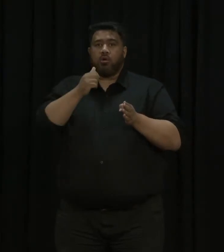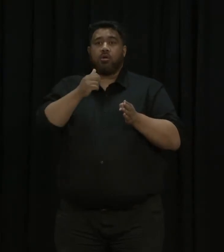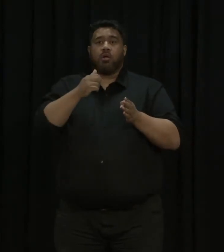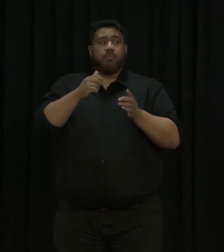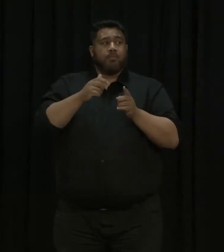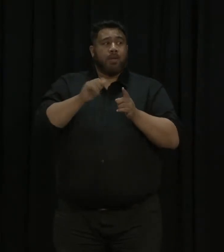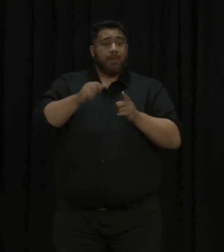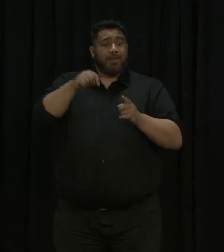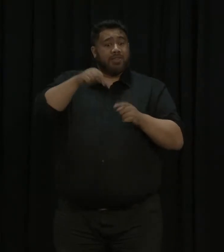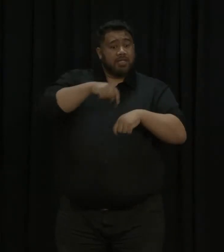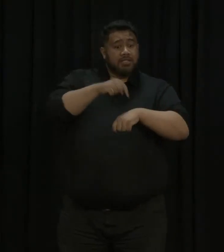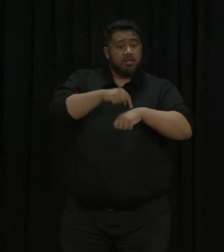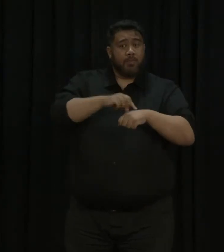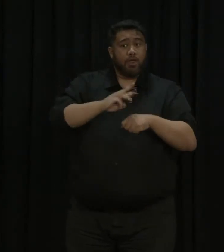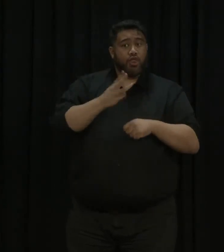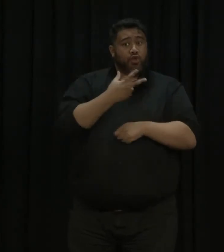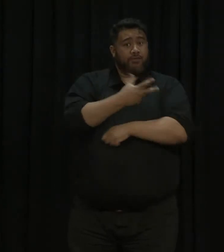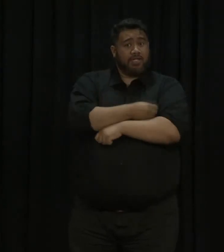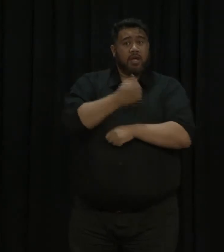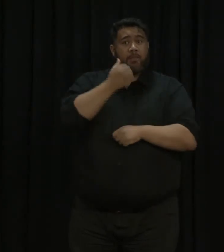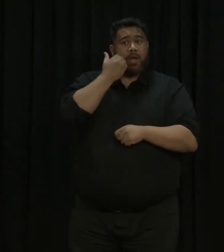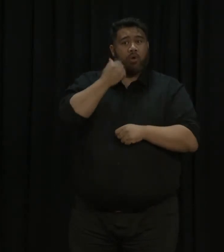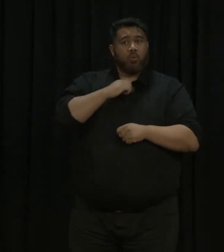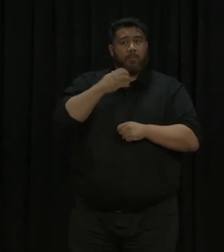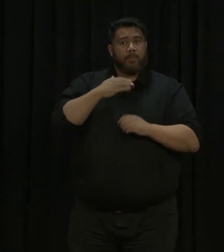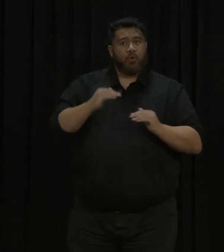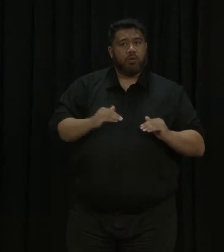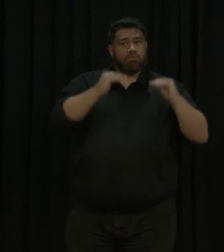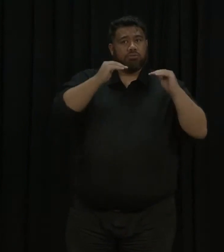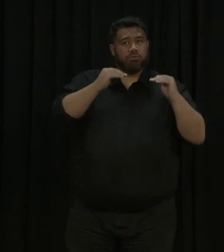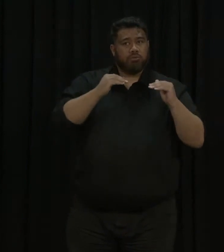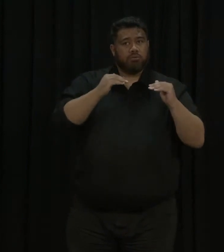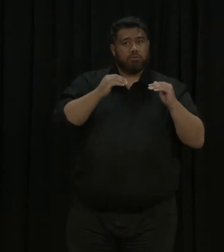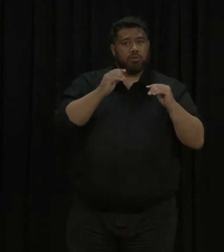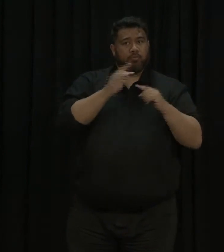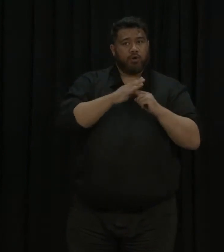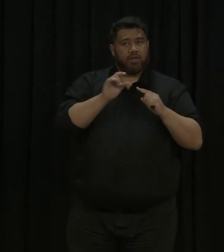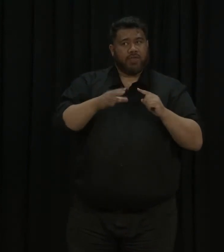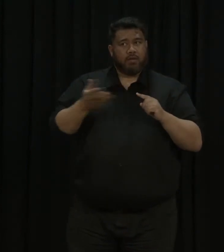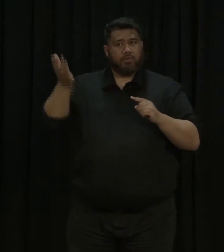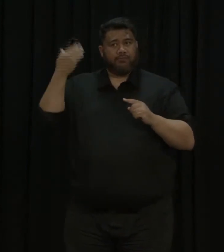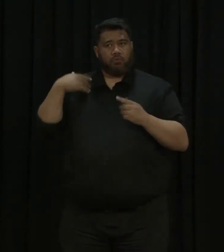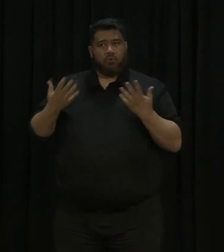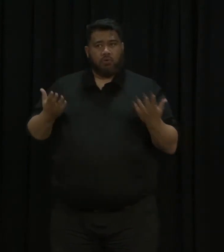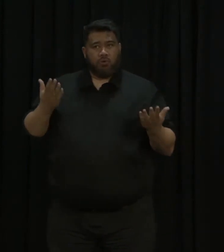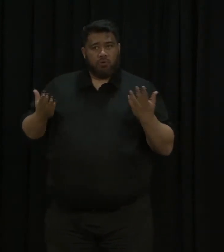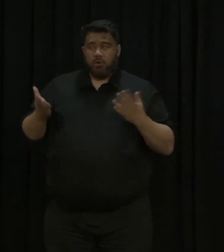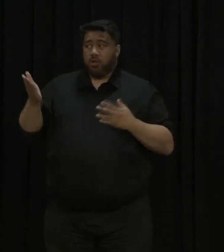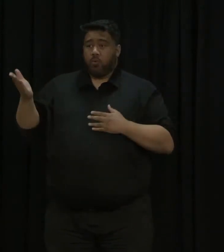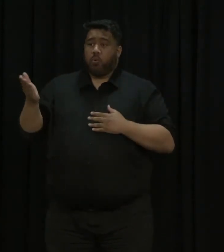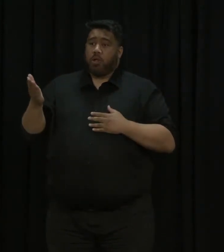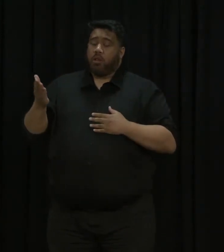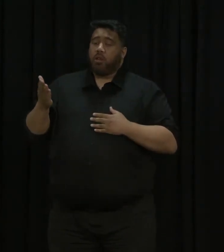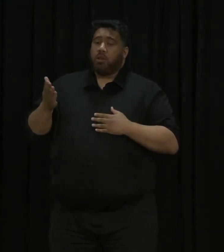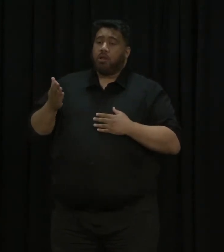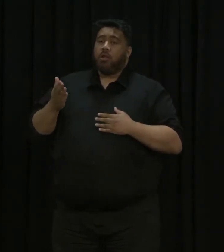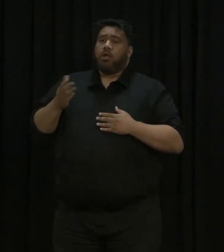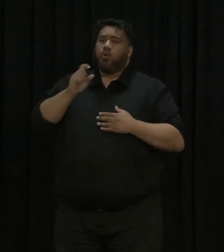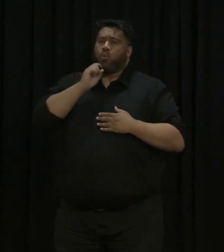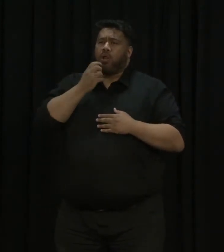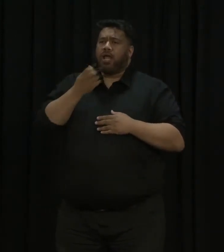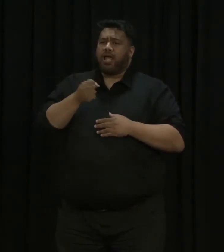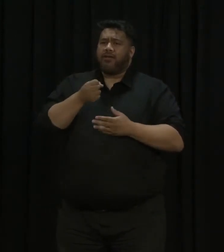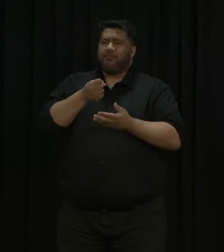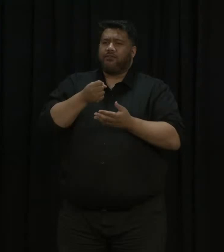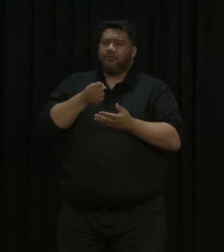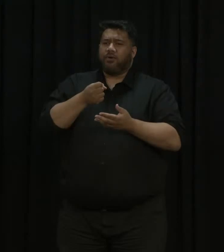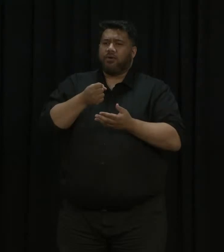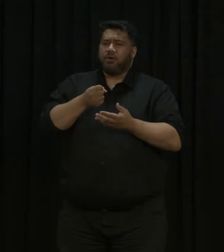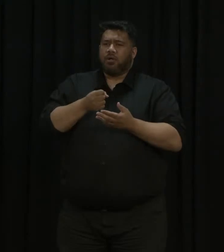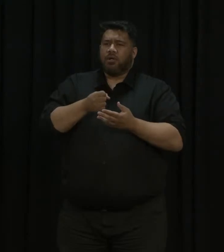But what people want to know is